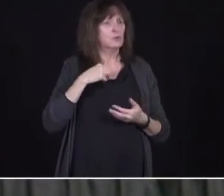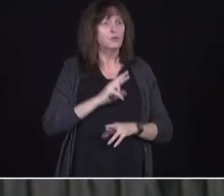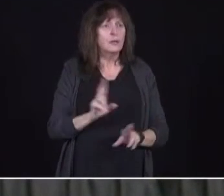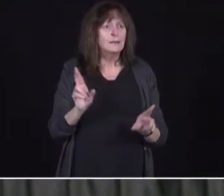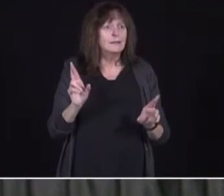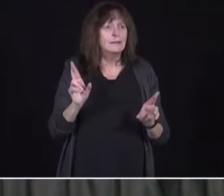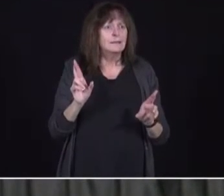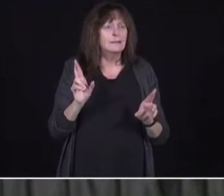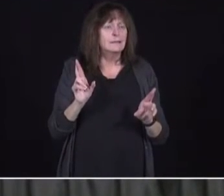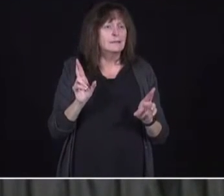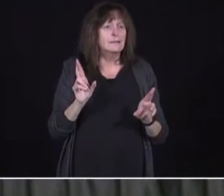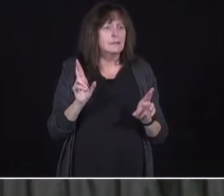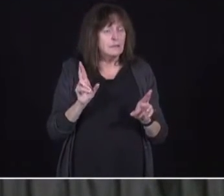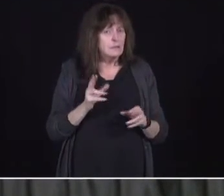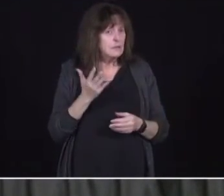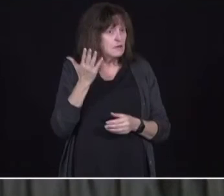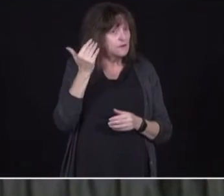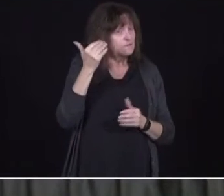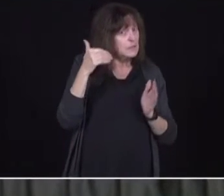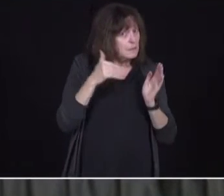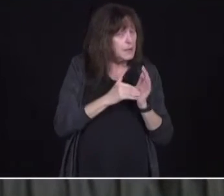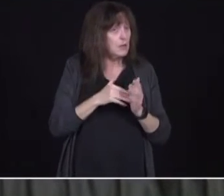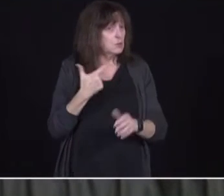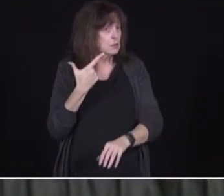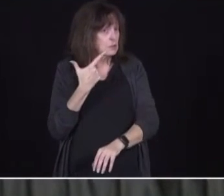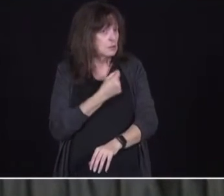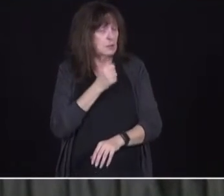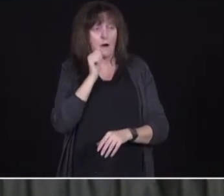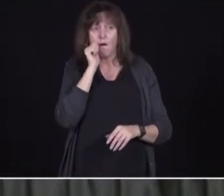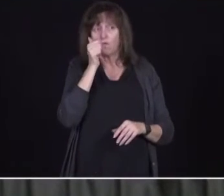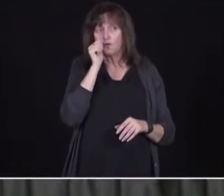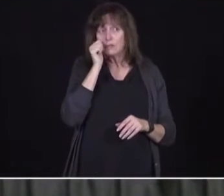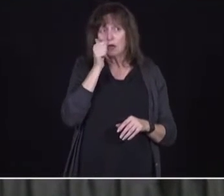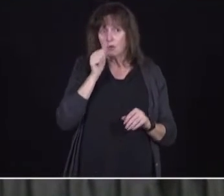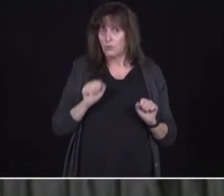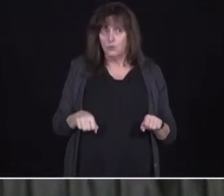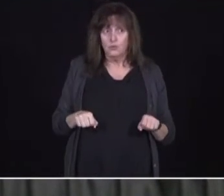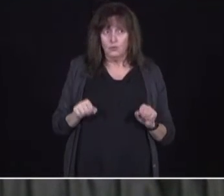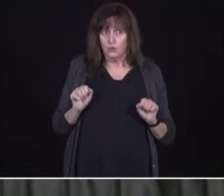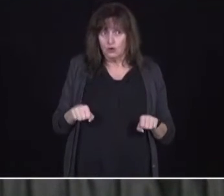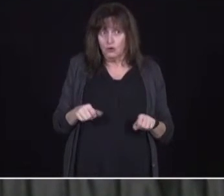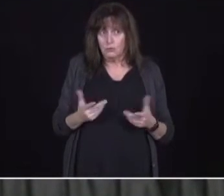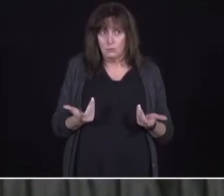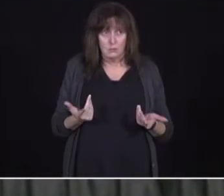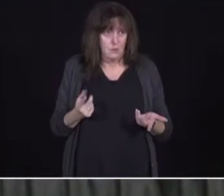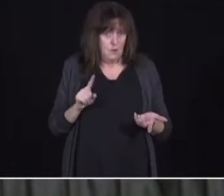Our capacity and all of that that we could ramp up within 72 hours would go to 50,000 needles in